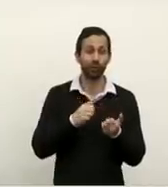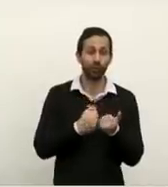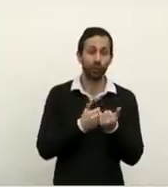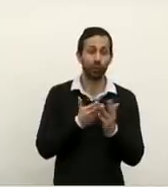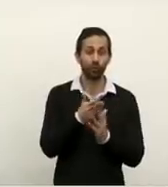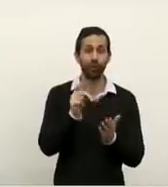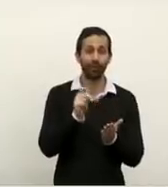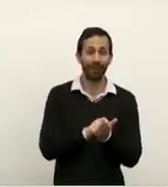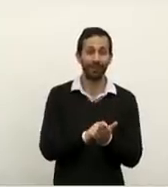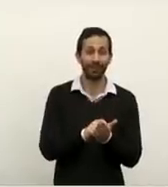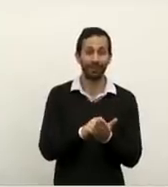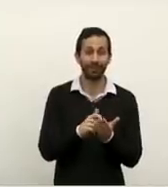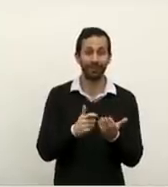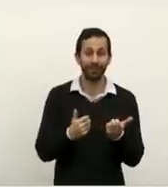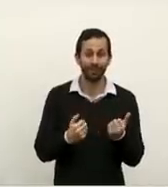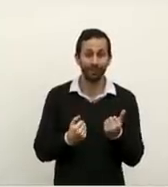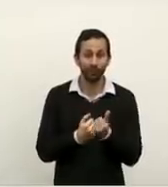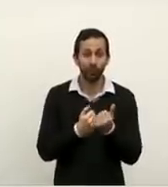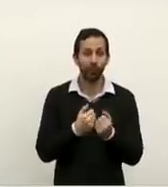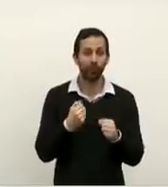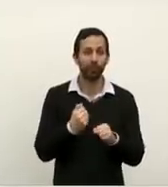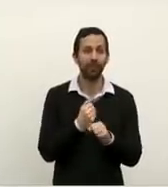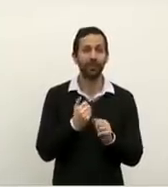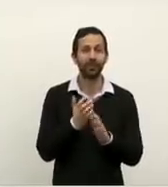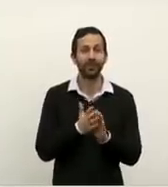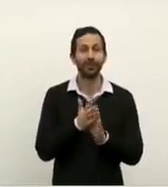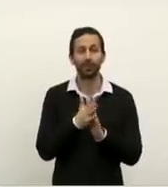also create a massive opportunity to keep working on